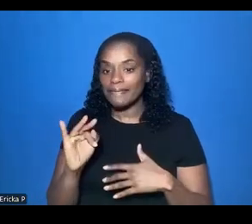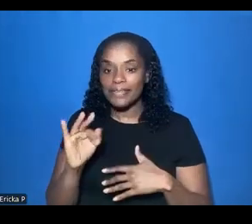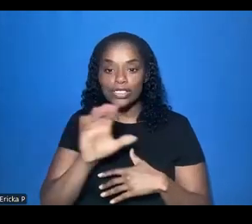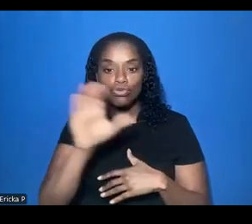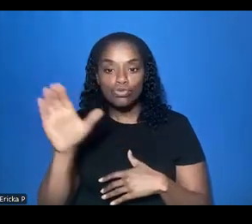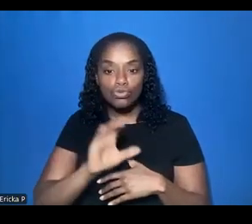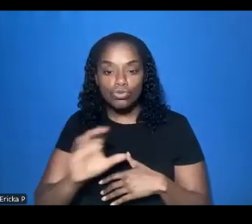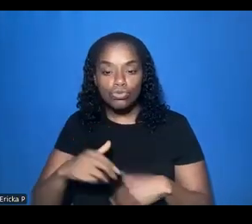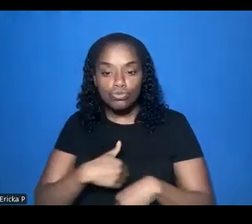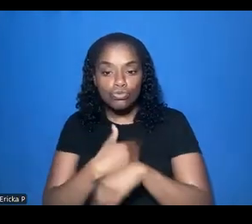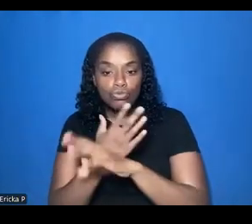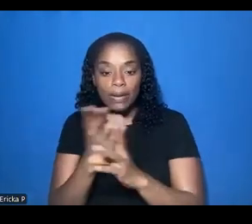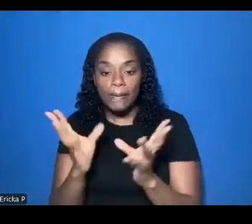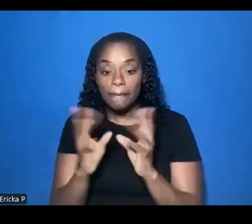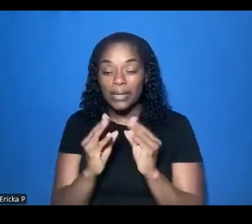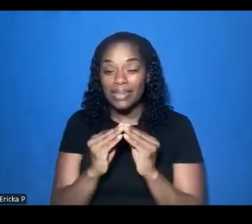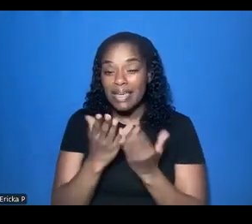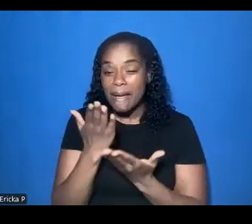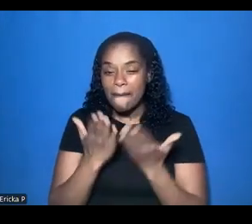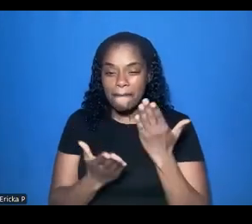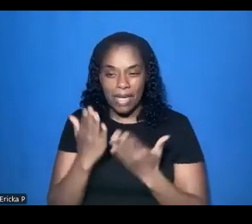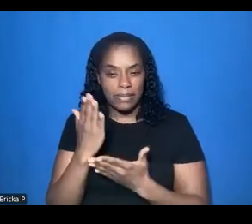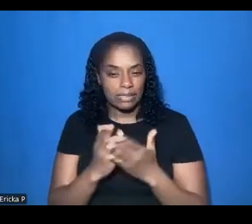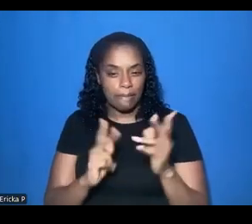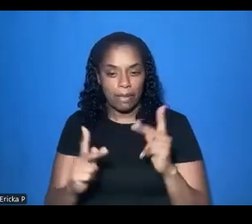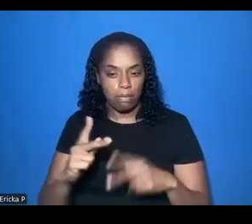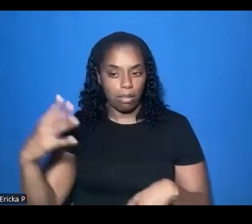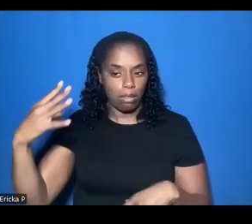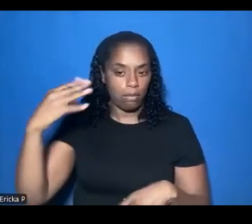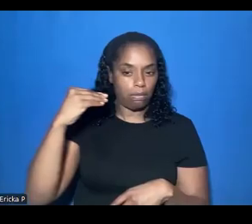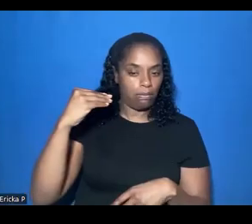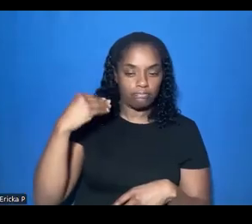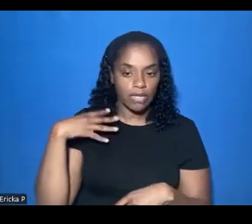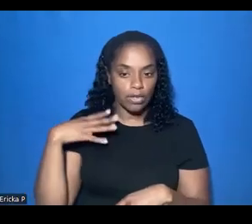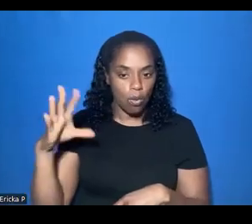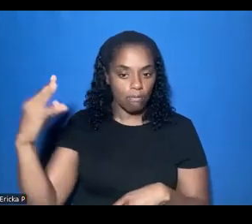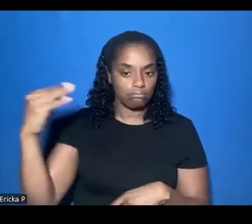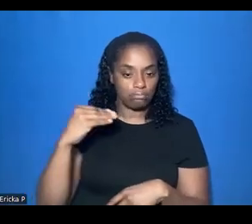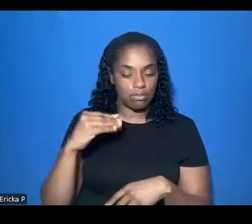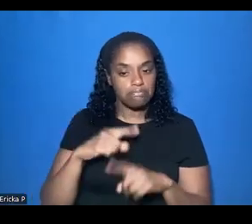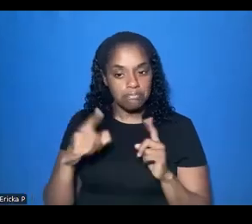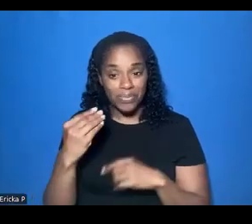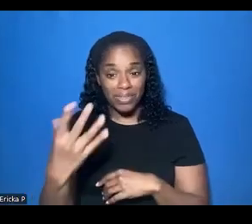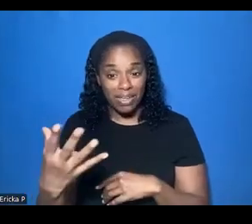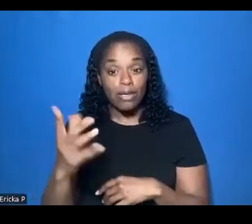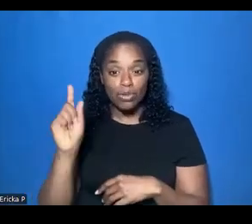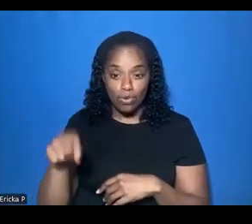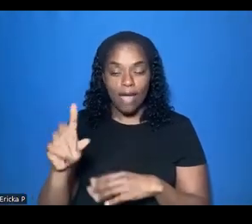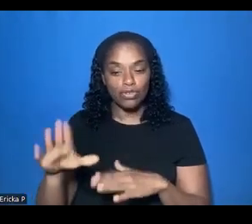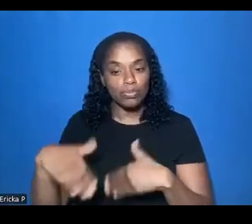And they may refuse to have their cameras on. So, just letting everybody know that you do have to provide written notice.